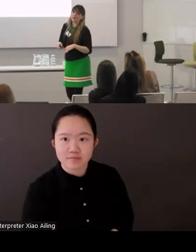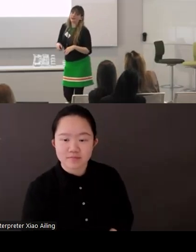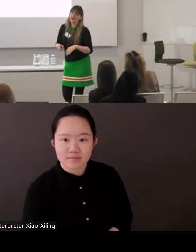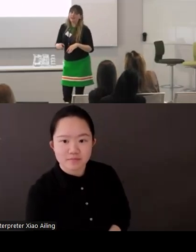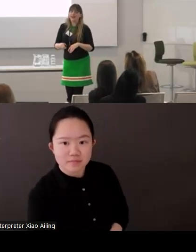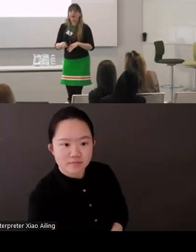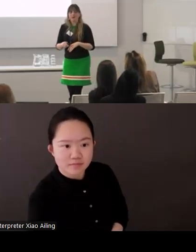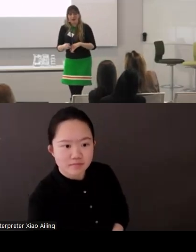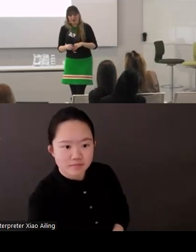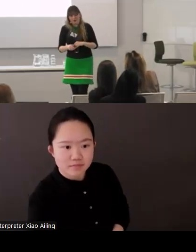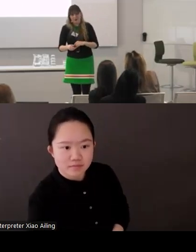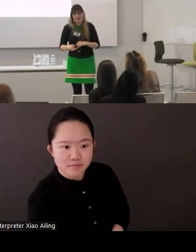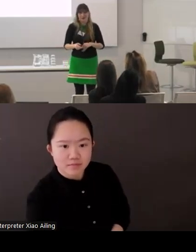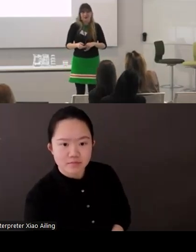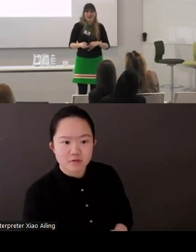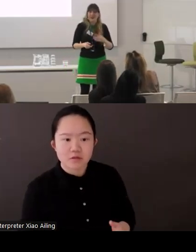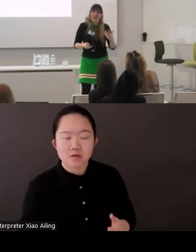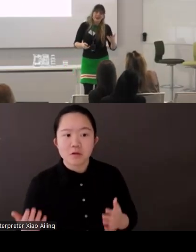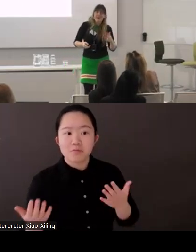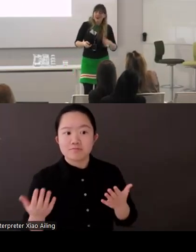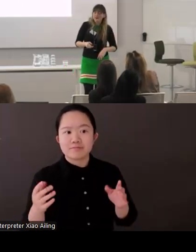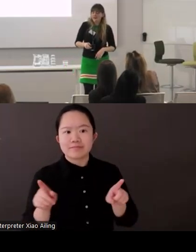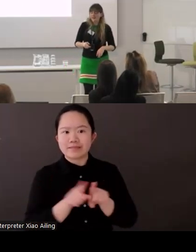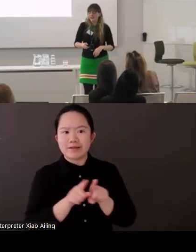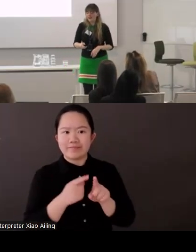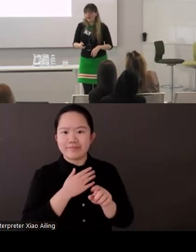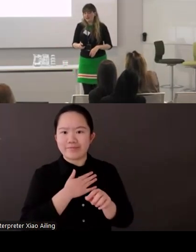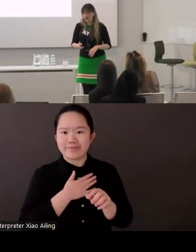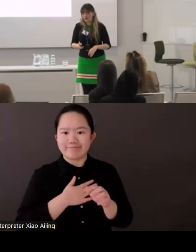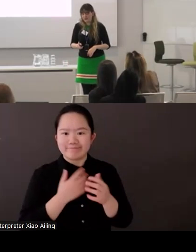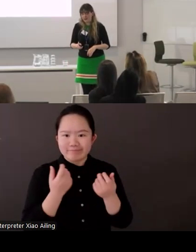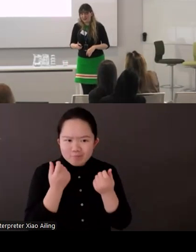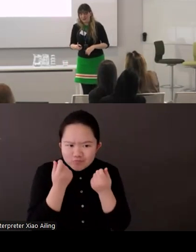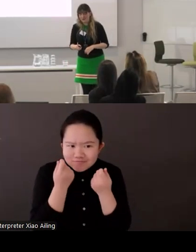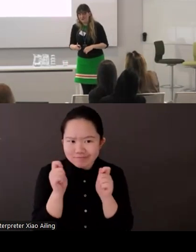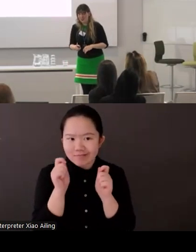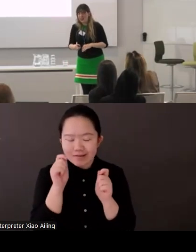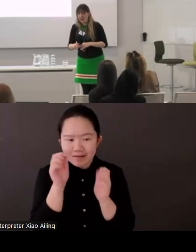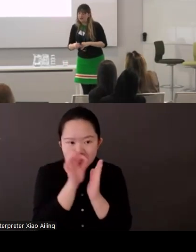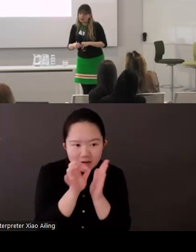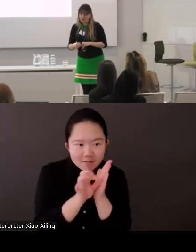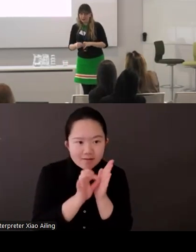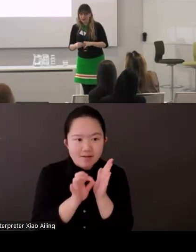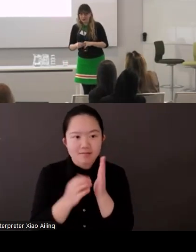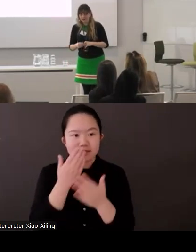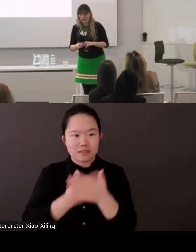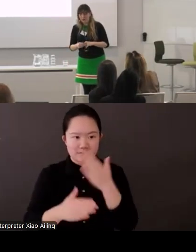and try to like to write about disability in, in other ways, which I will read out loud. I dream of being a transformer.